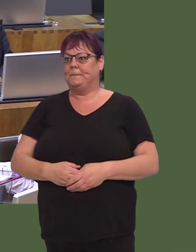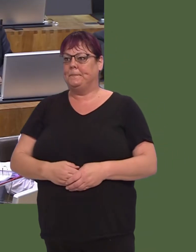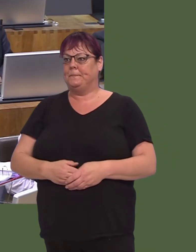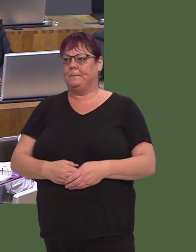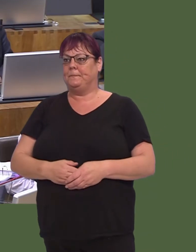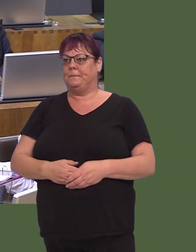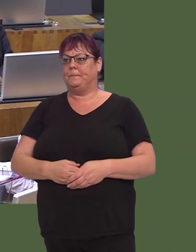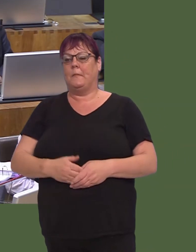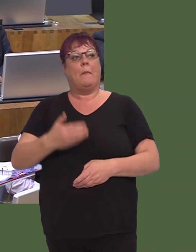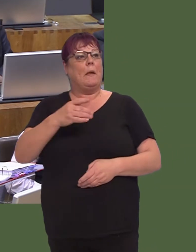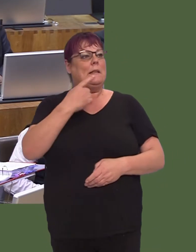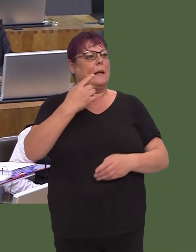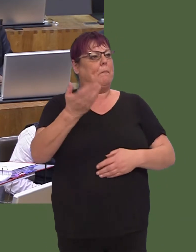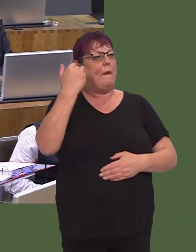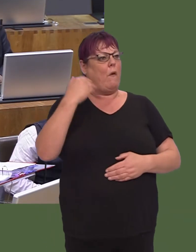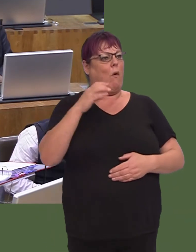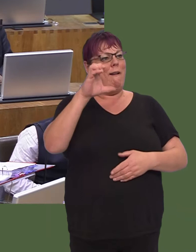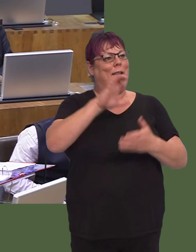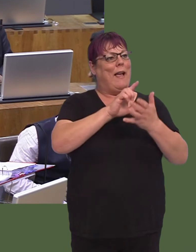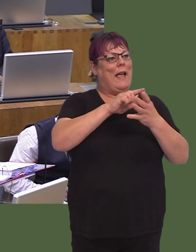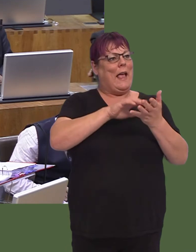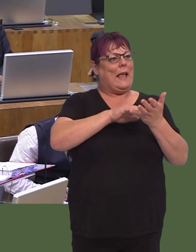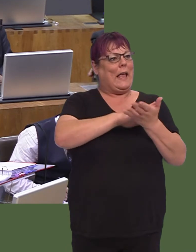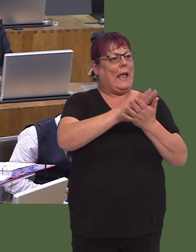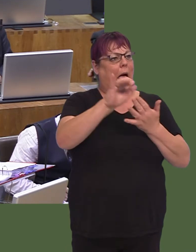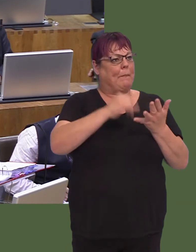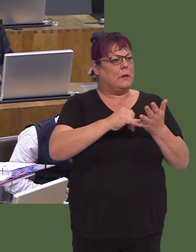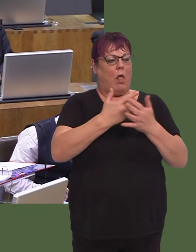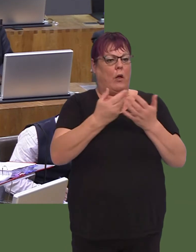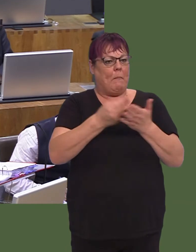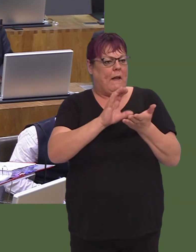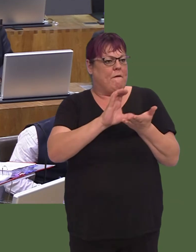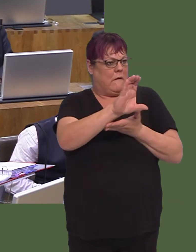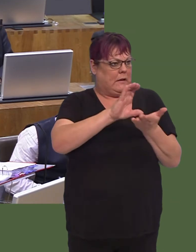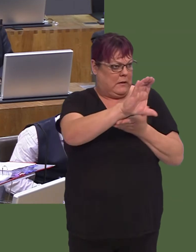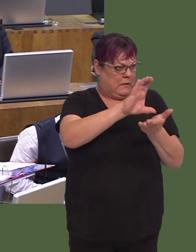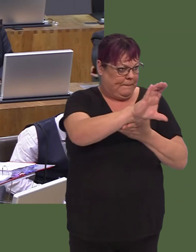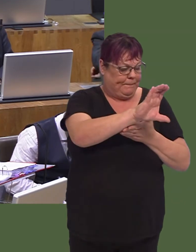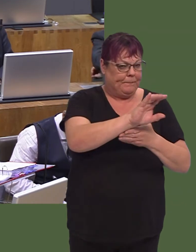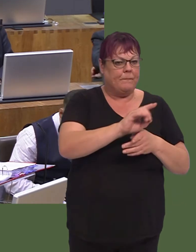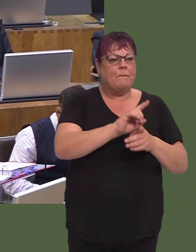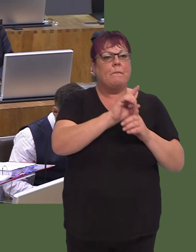I've said in the Chamber before how much money we put into the child and adolescent mental health service, but I think where the emphasis has to go now, and what we're looking at,